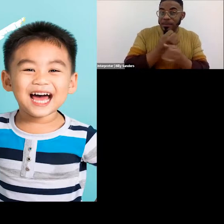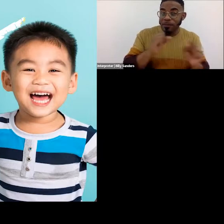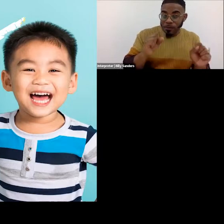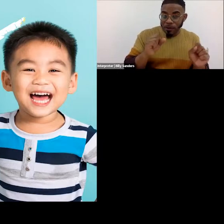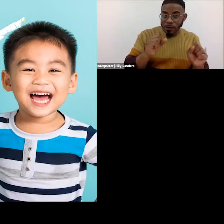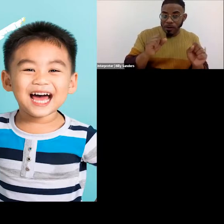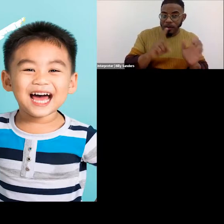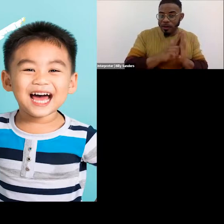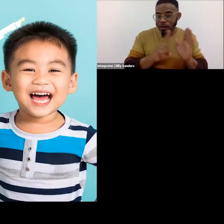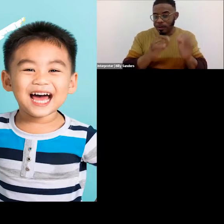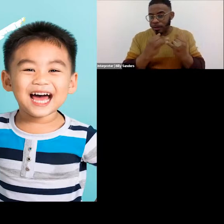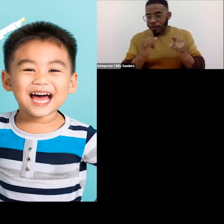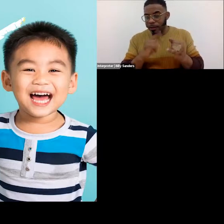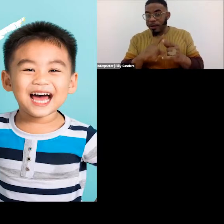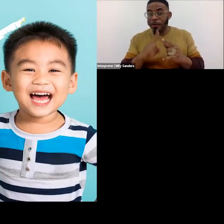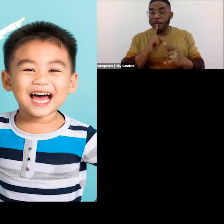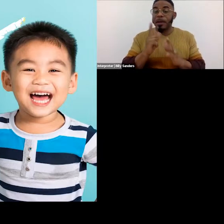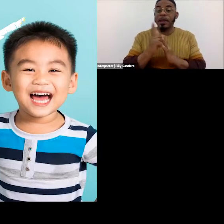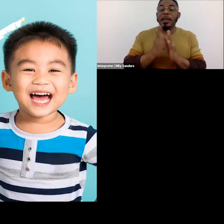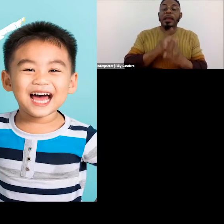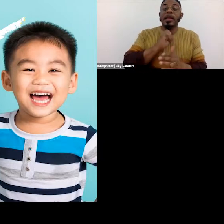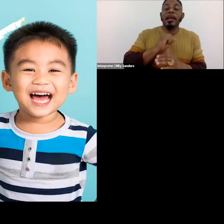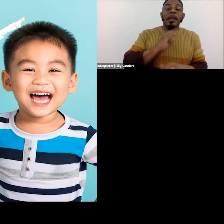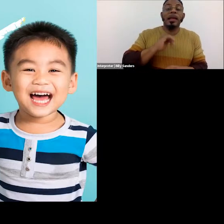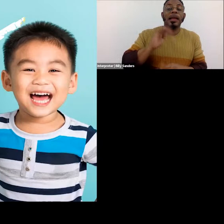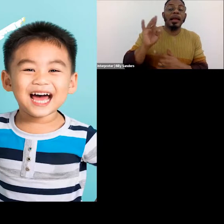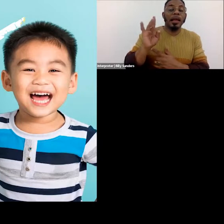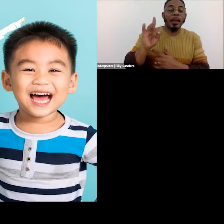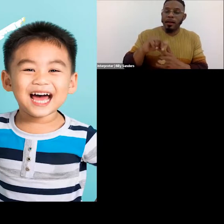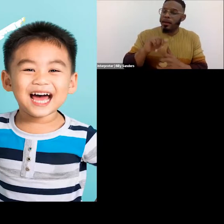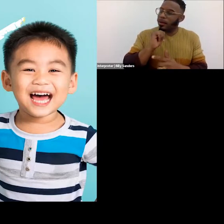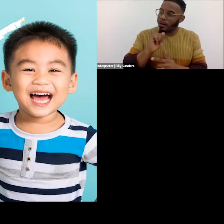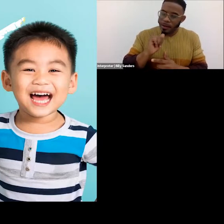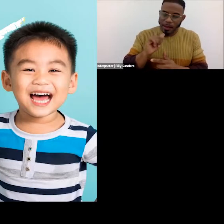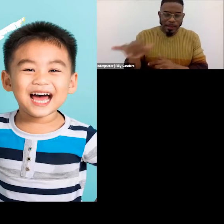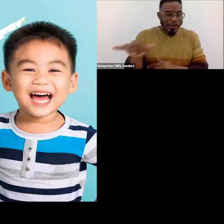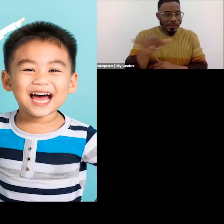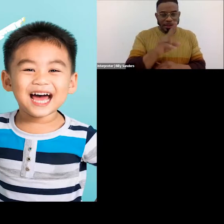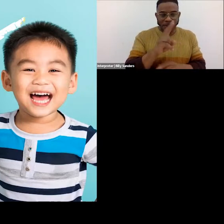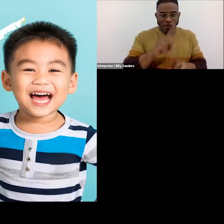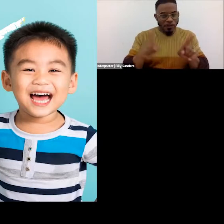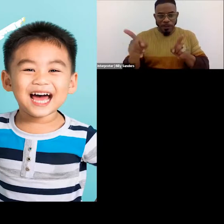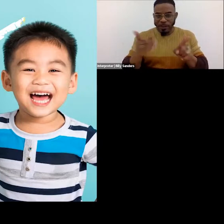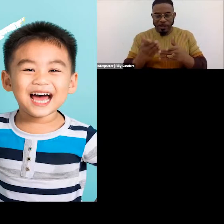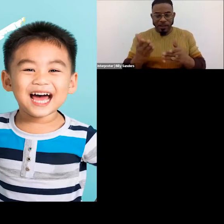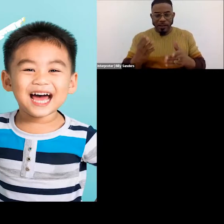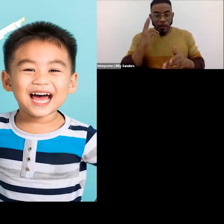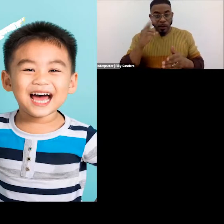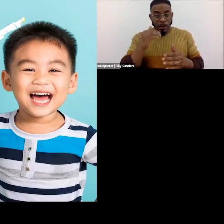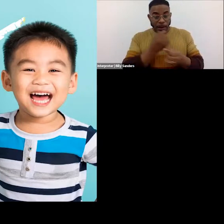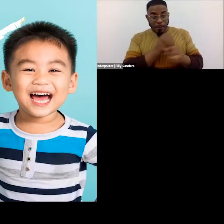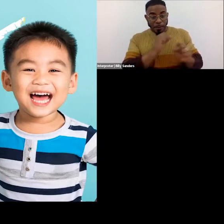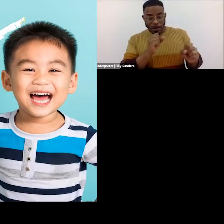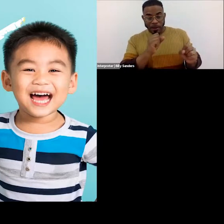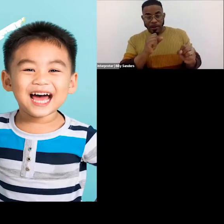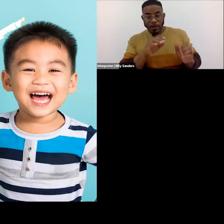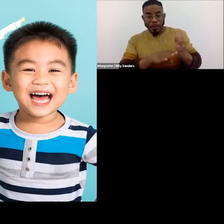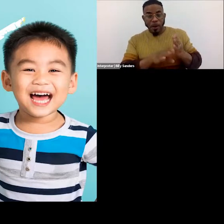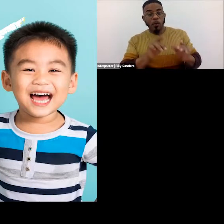and also being the legal age of 18 are not the same. Reason being, emancipated minors do have rights